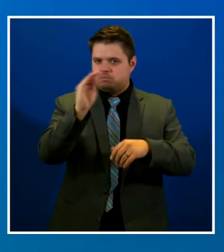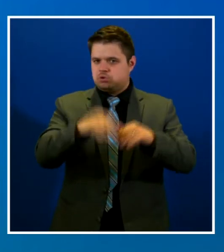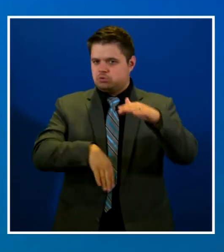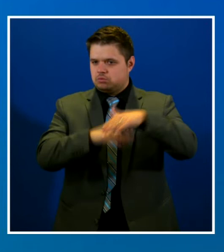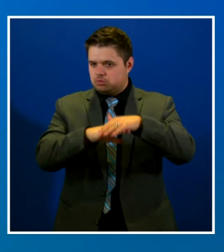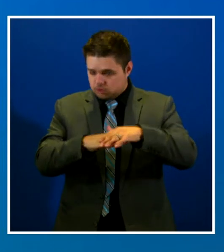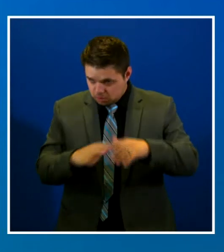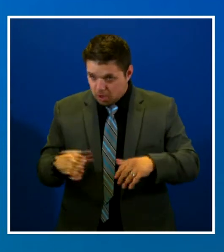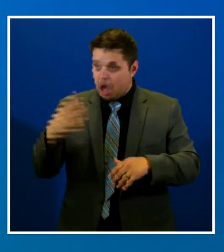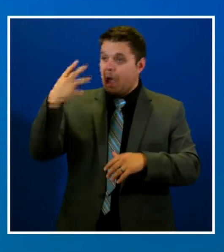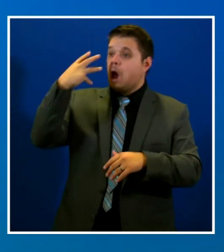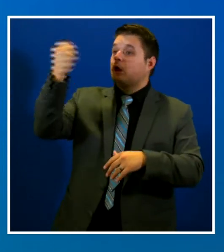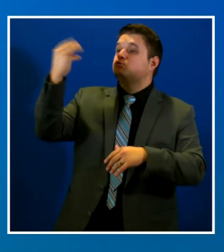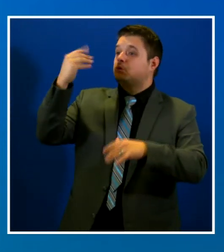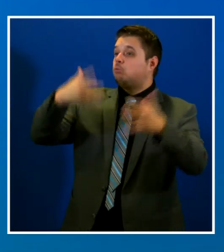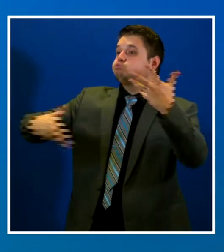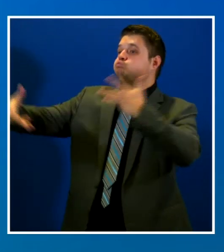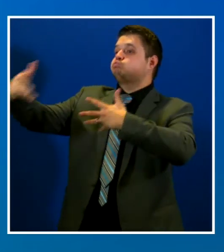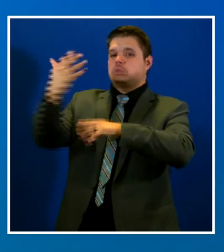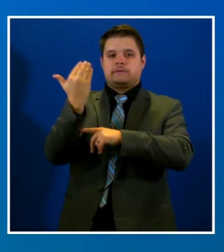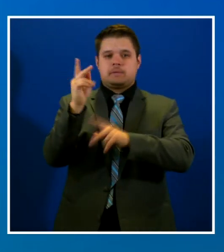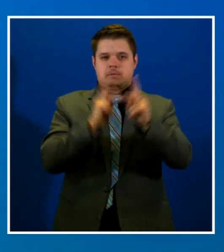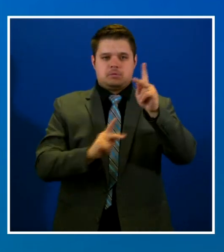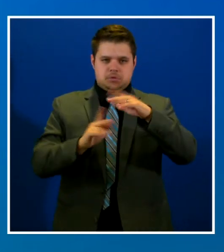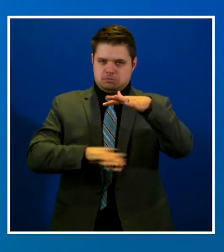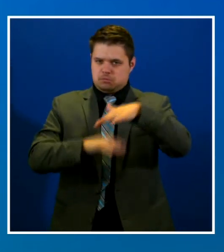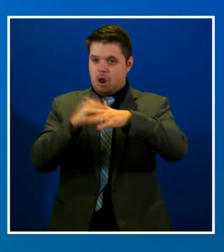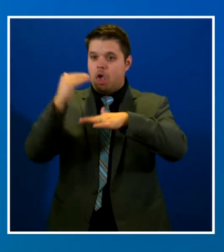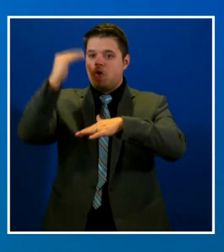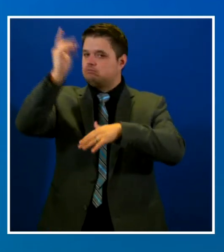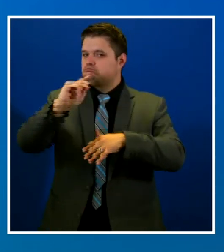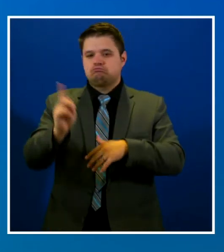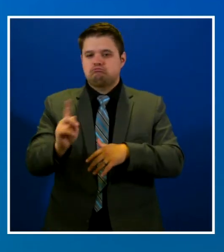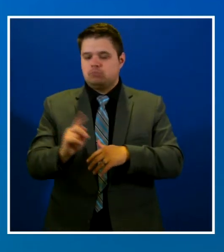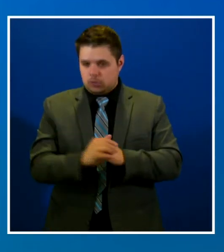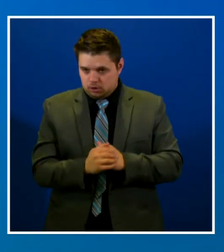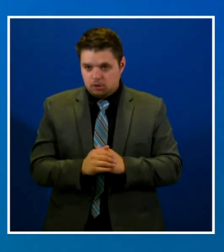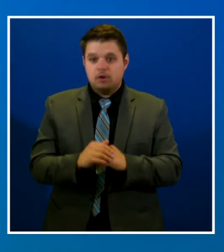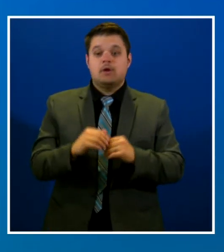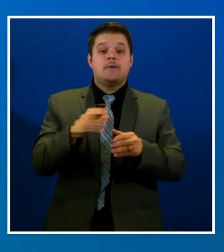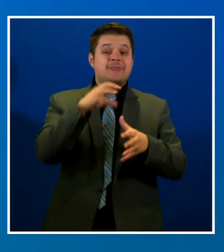households. Indoor gatherings are now permitted up to five